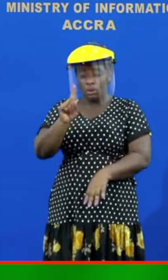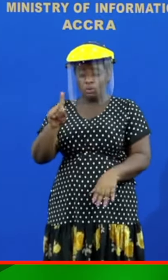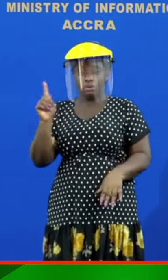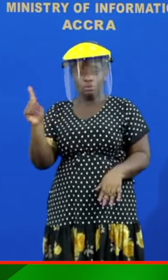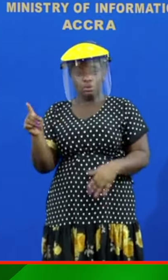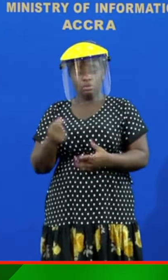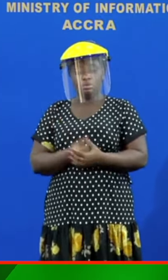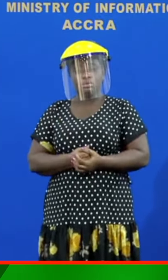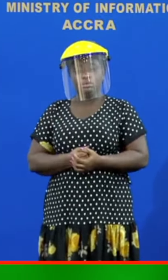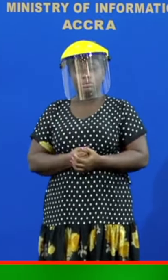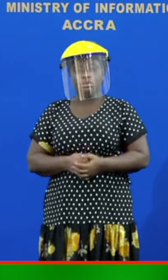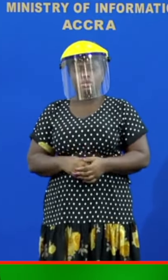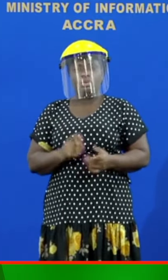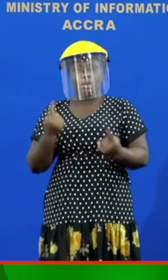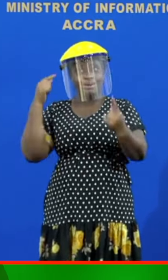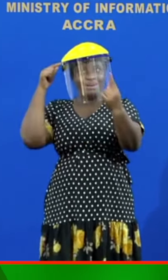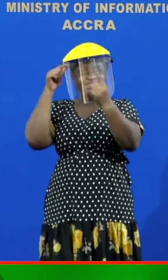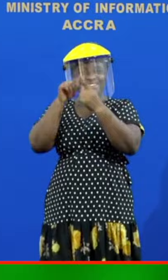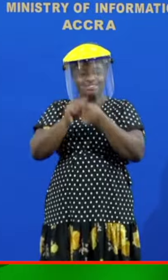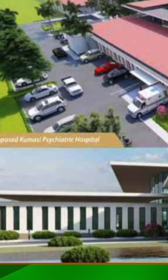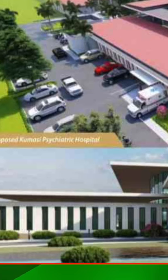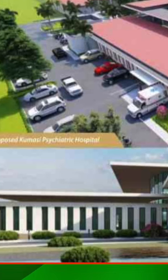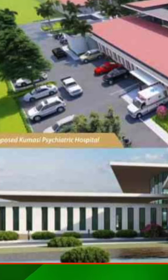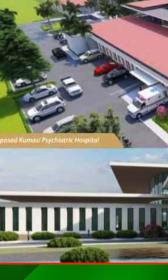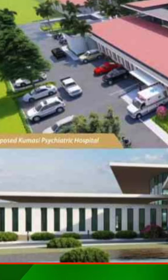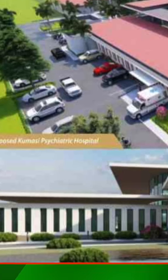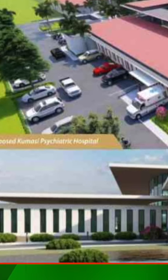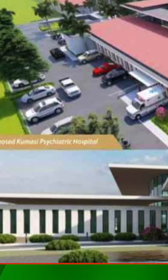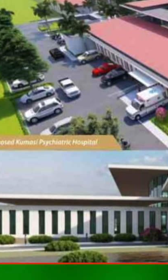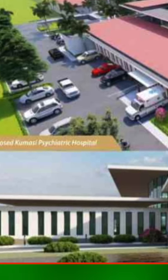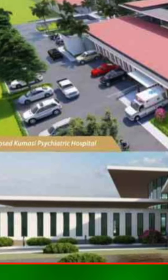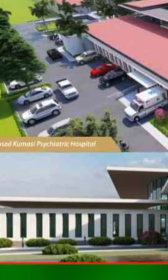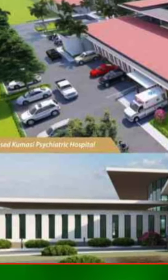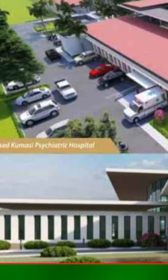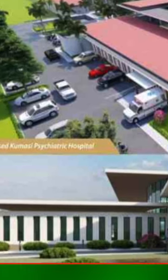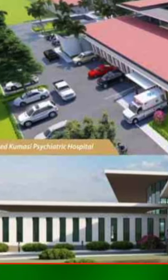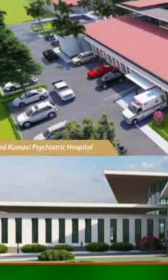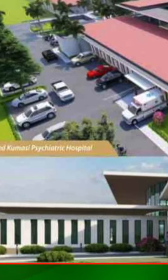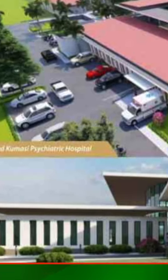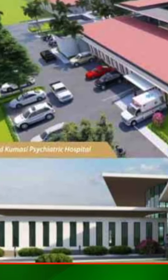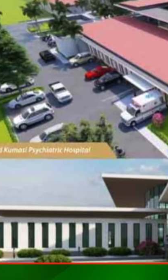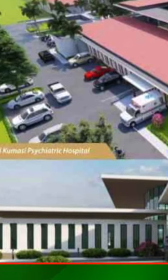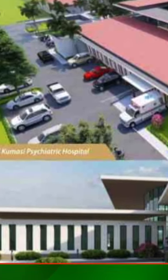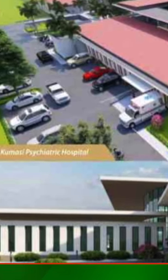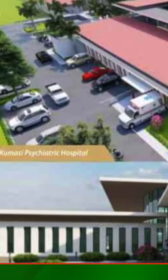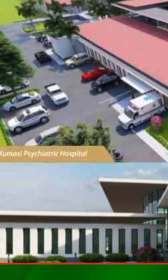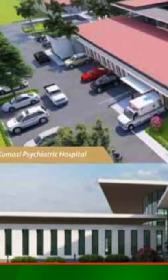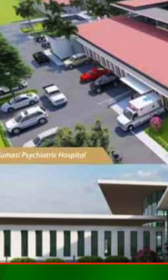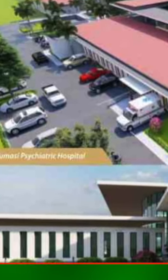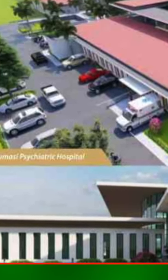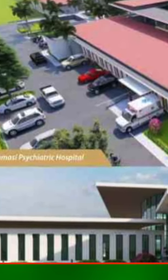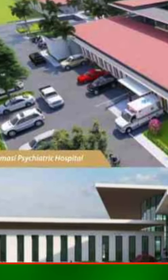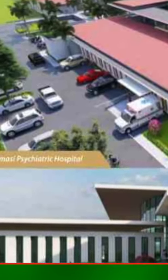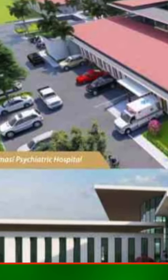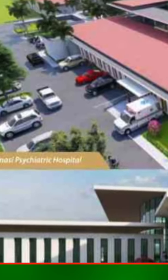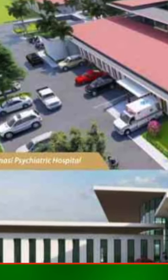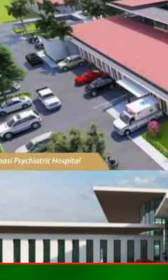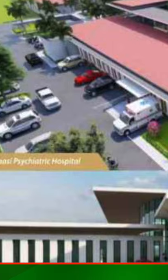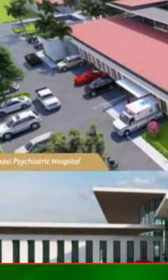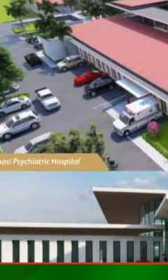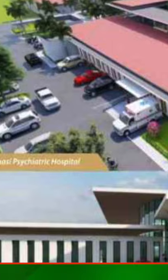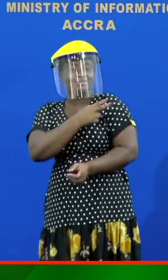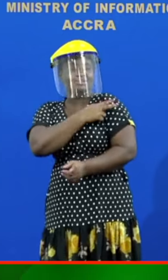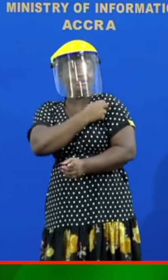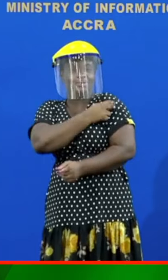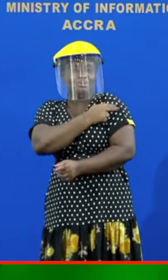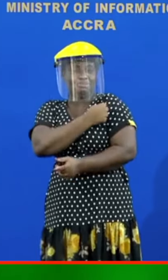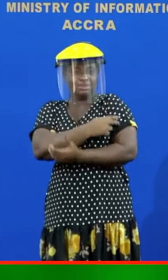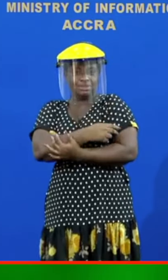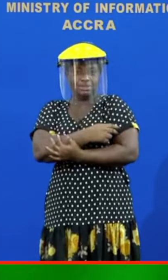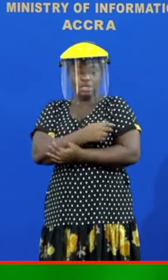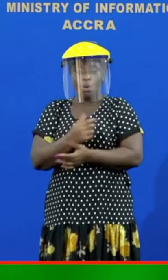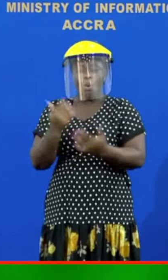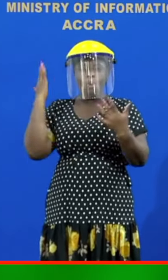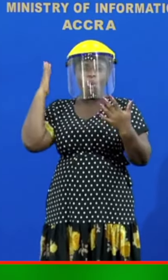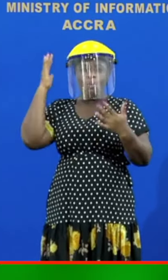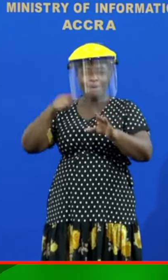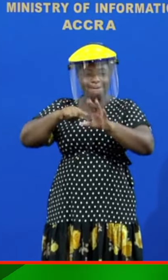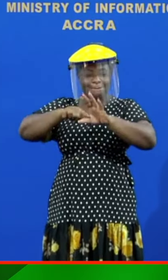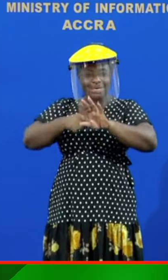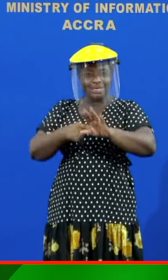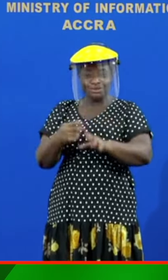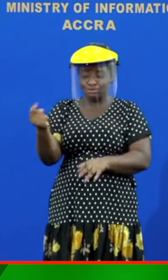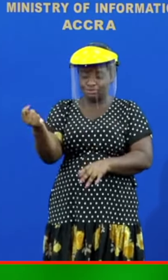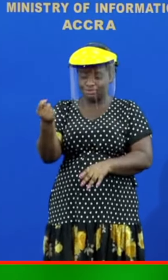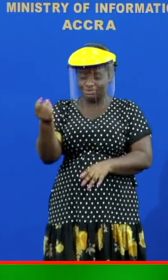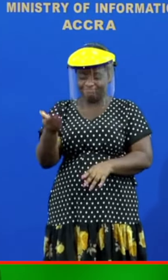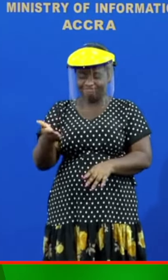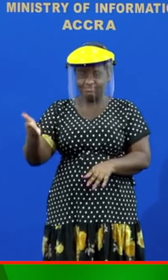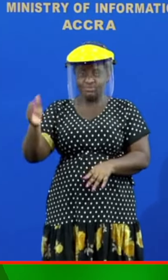which aims at providing 101 district hospitals who commence on tuesday the 17th of august 2021